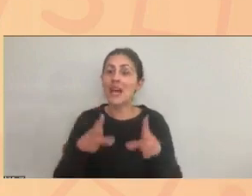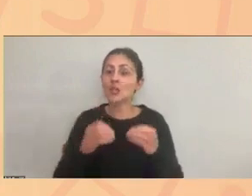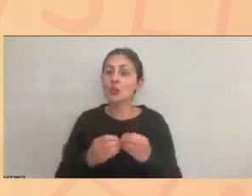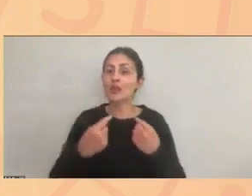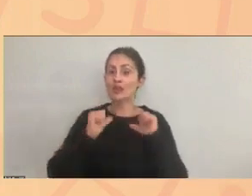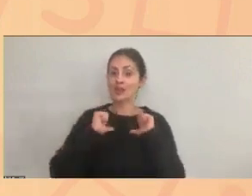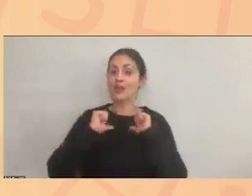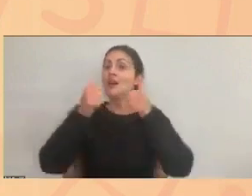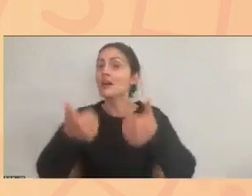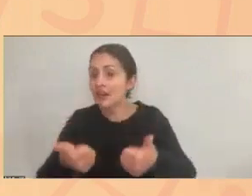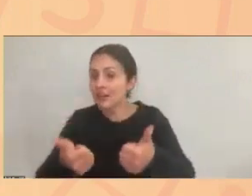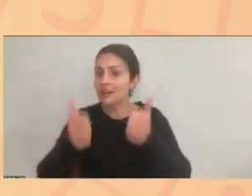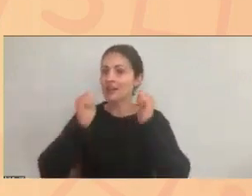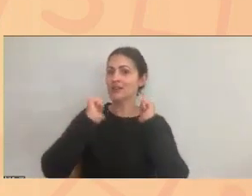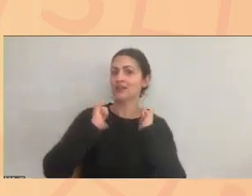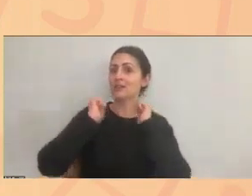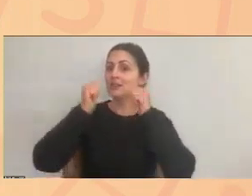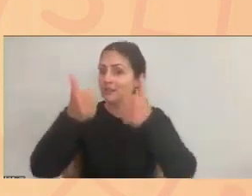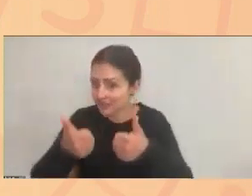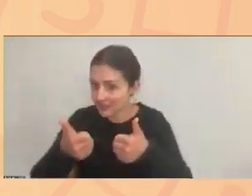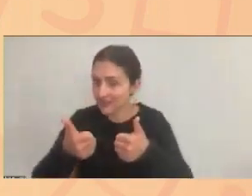Then when we get to the yellow (UNKNOWN), we sing all together.